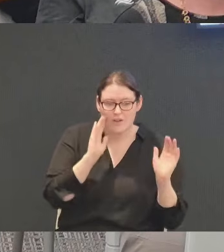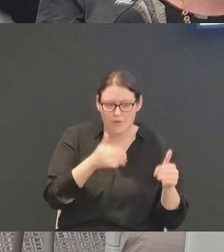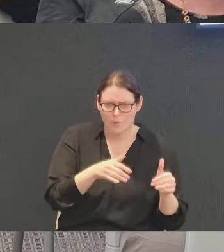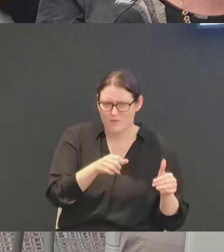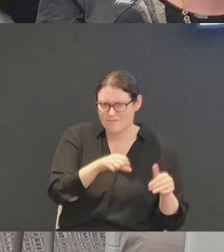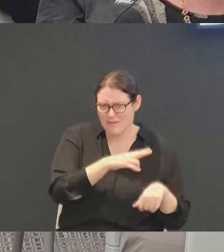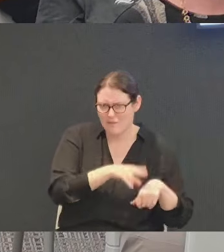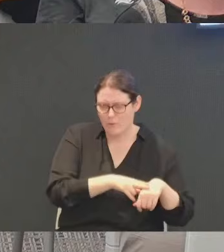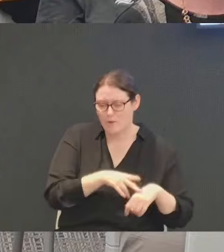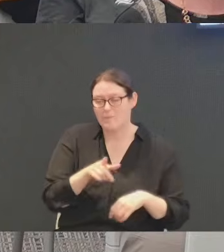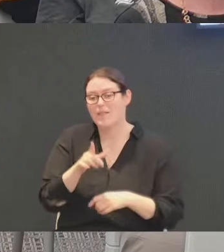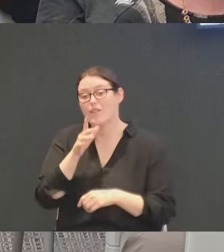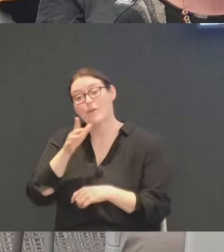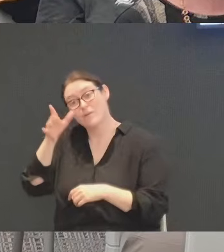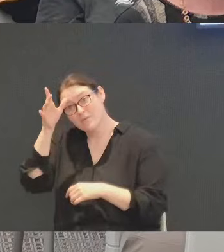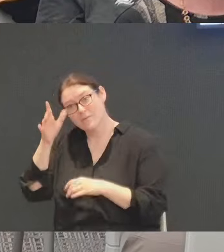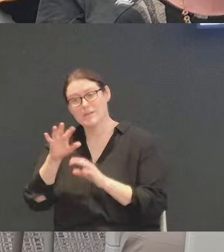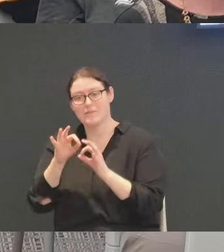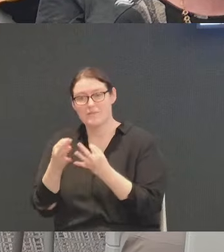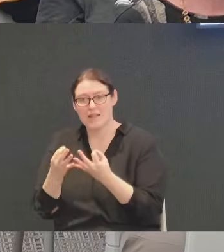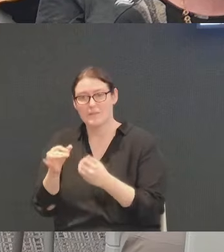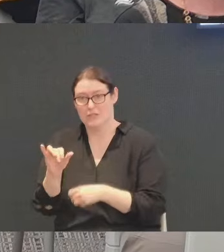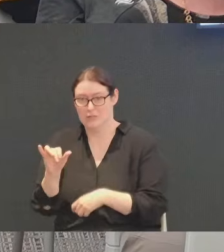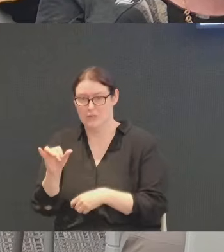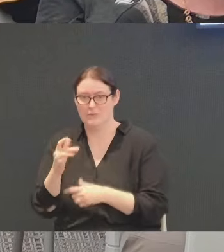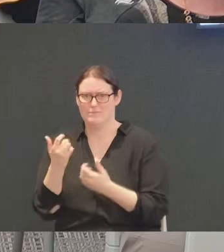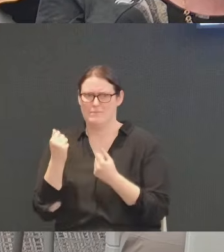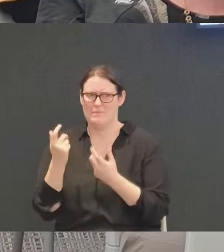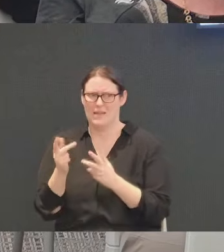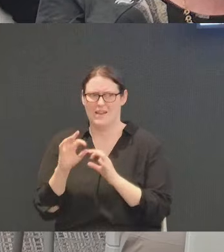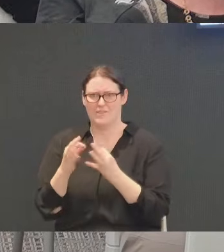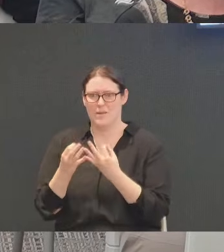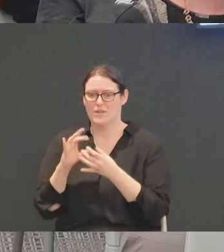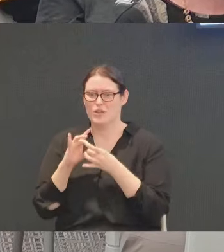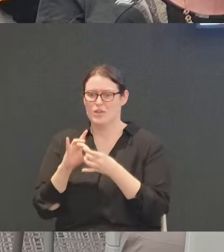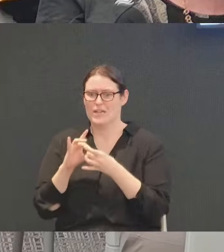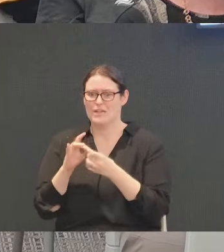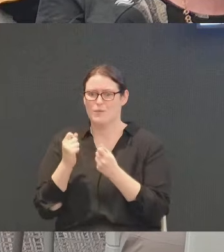work with. Many of the families stay connected for years after their foster care journey ends.